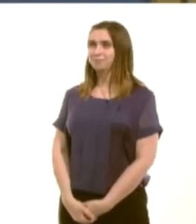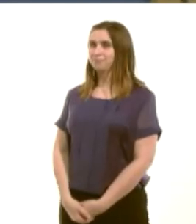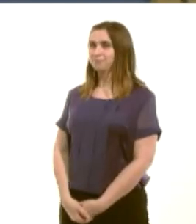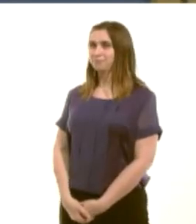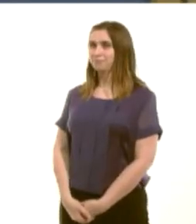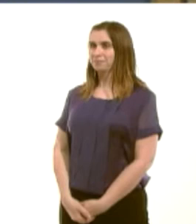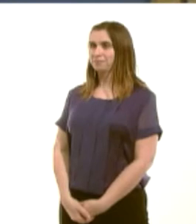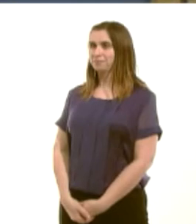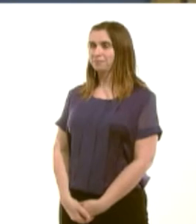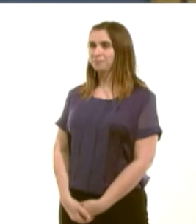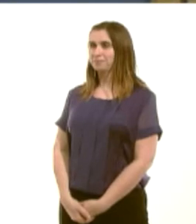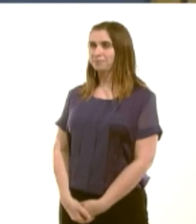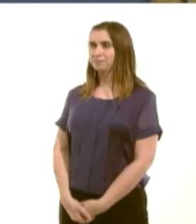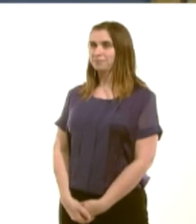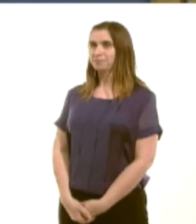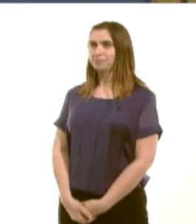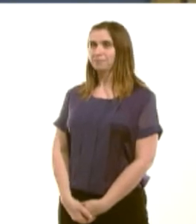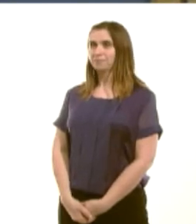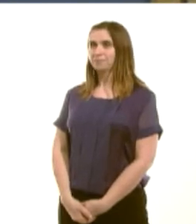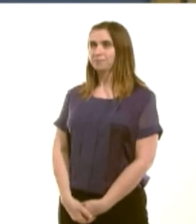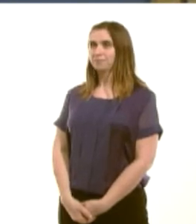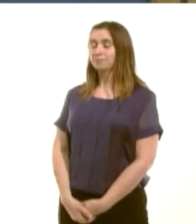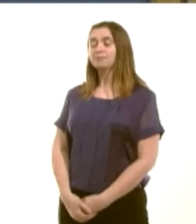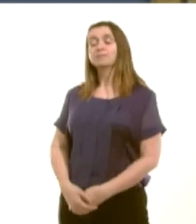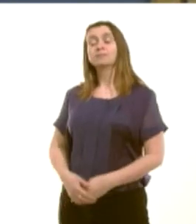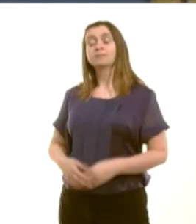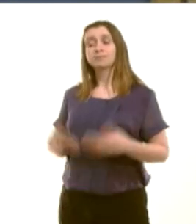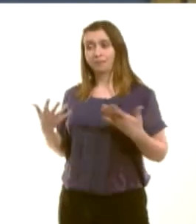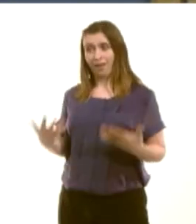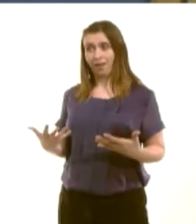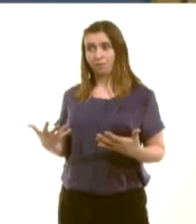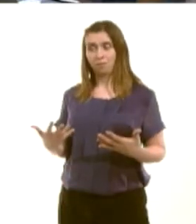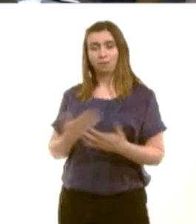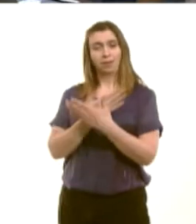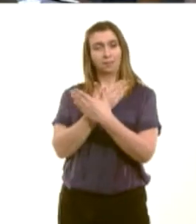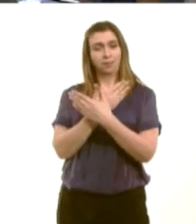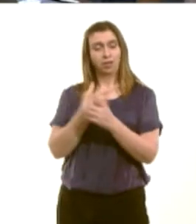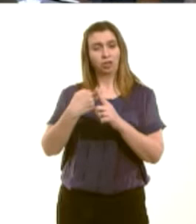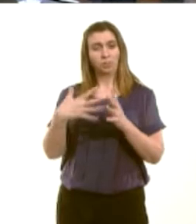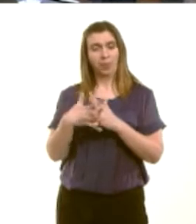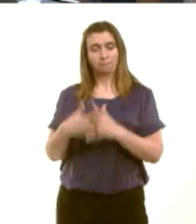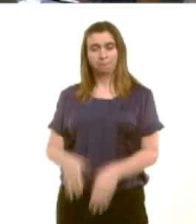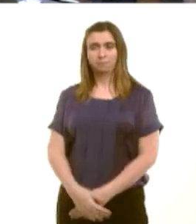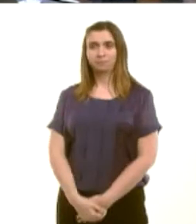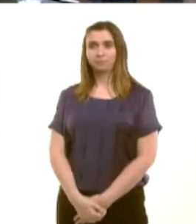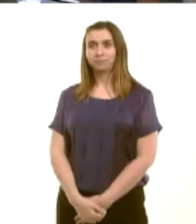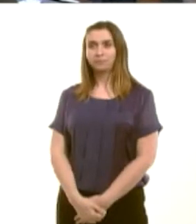move to our final leader this afternoon. Thatís the leader of the Welsh Liberal Democrats, Kirsty Williams. Kirsty Williams: Thank you very much, Presiding